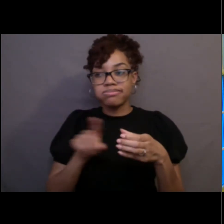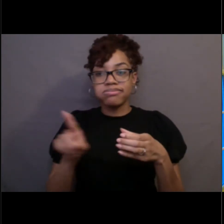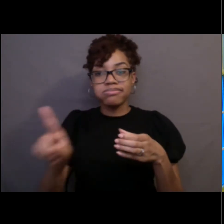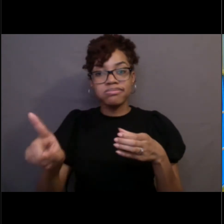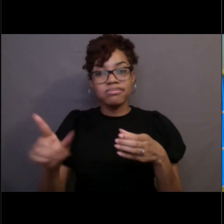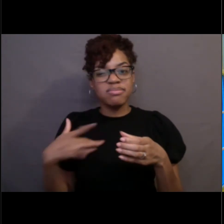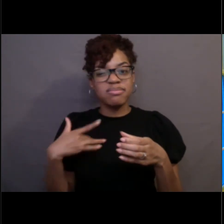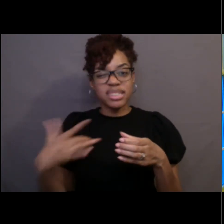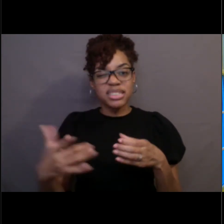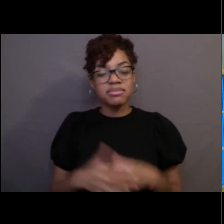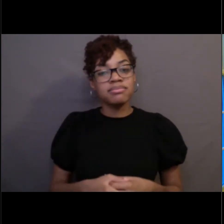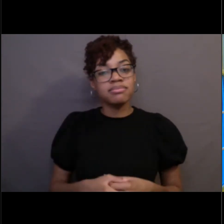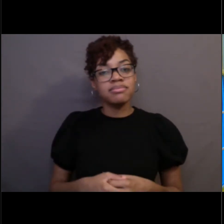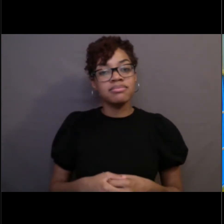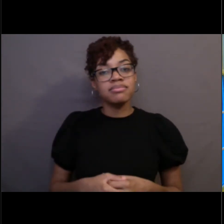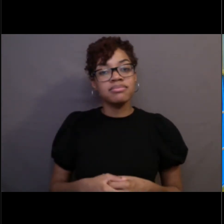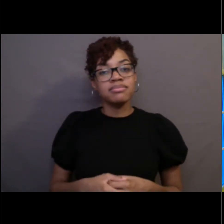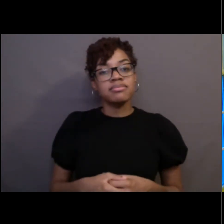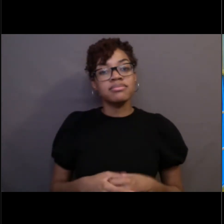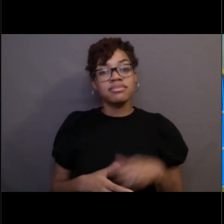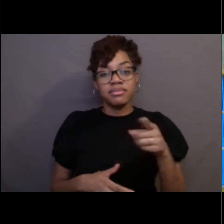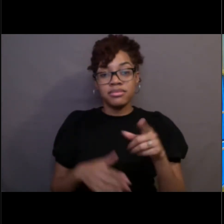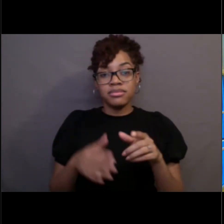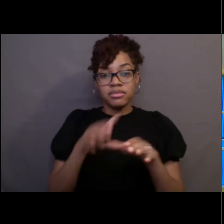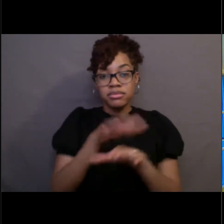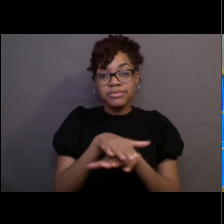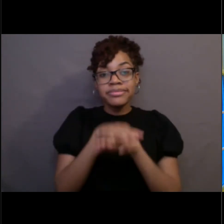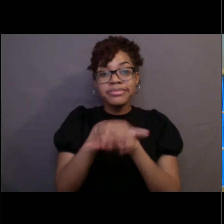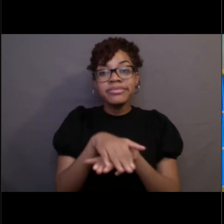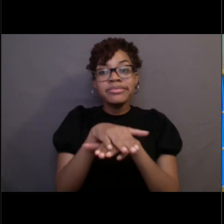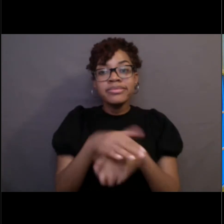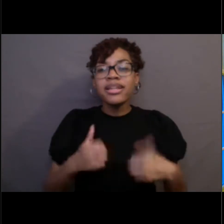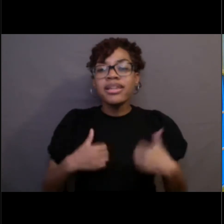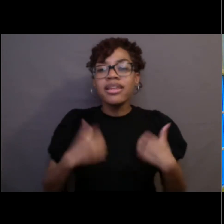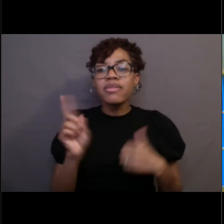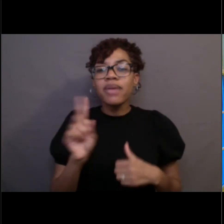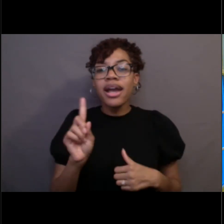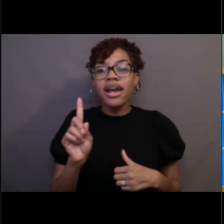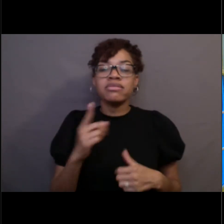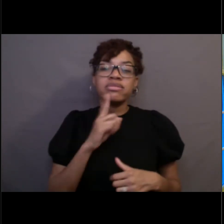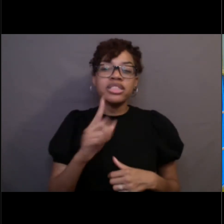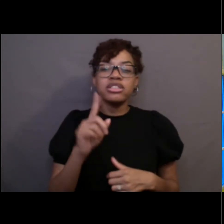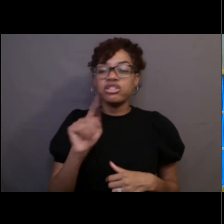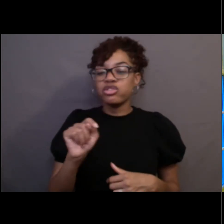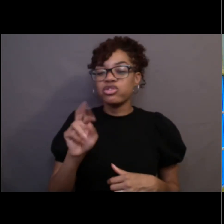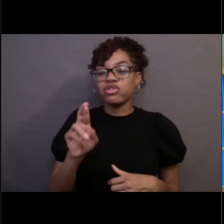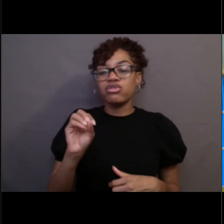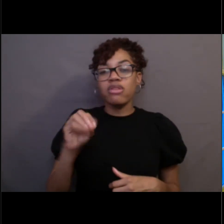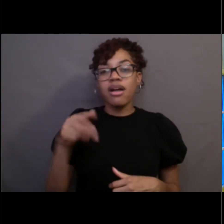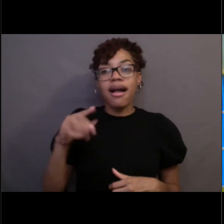Green turtles are generally found in tropical waters. And they don't have as substantial a beak. They eat seagrass,